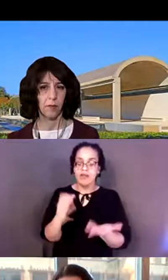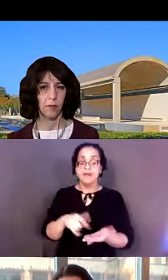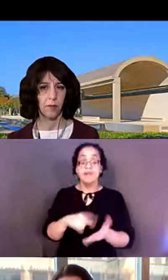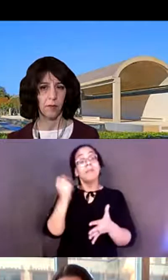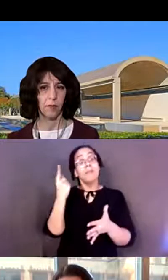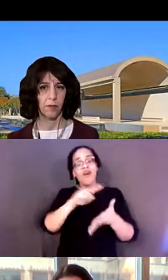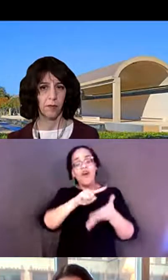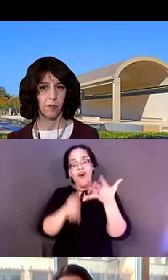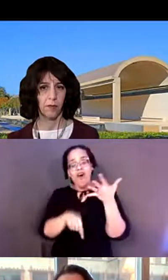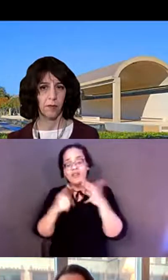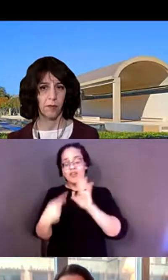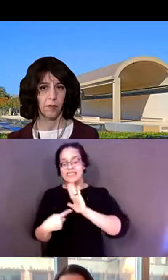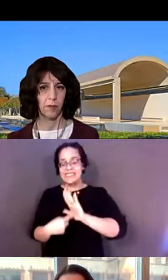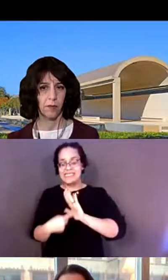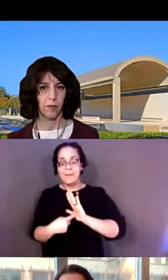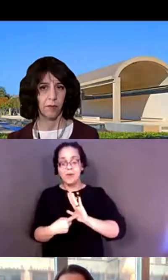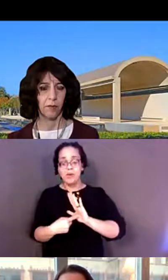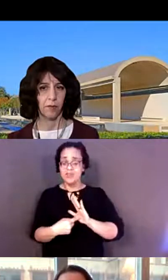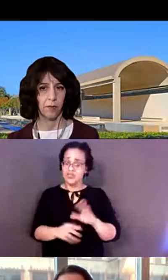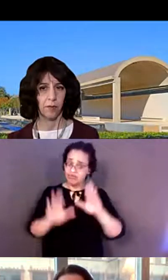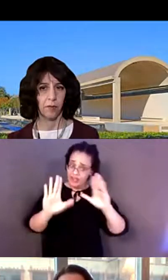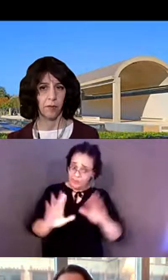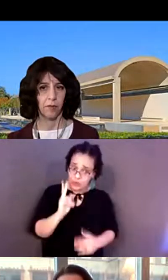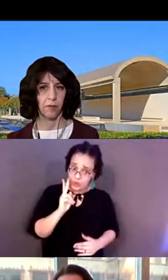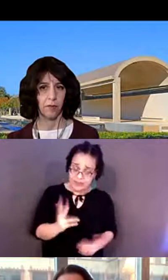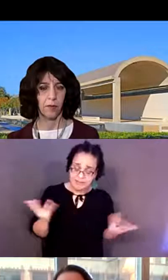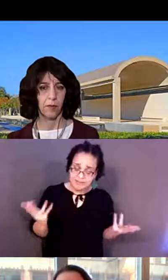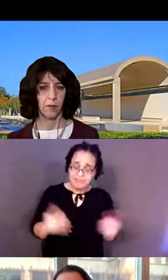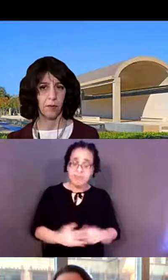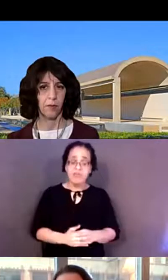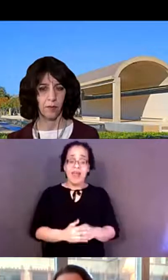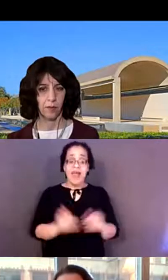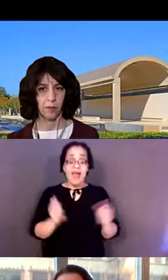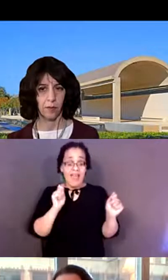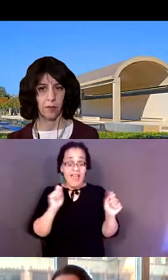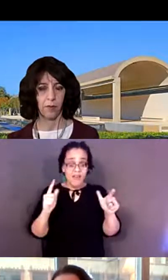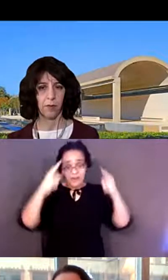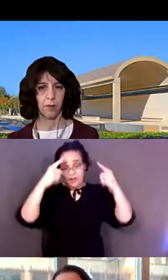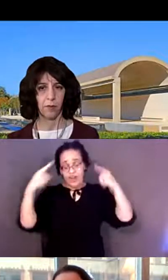What was great to see is everybody agrees that having a support